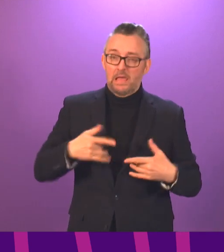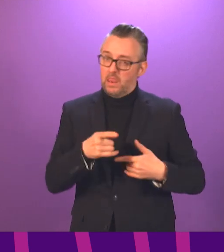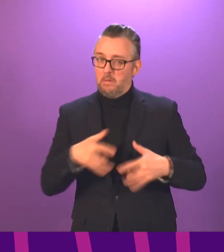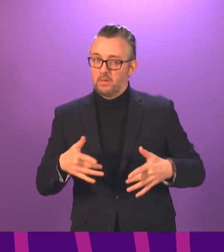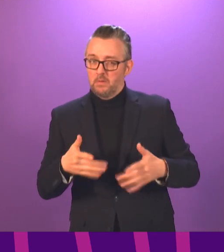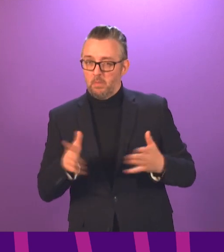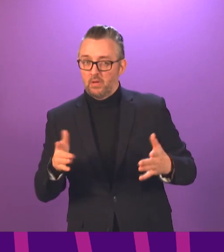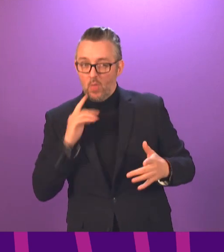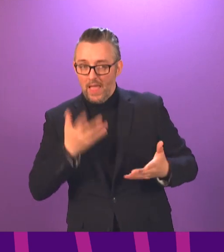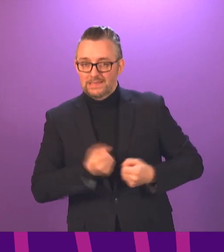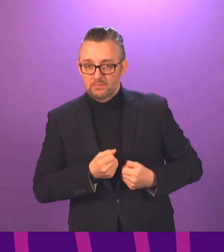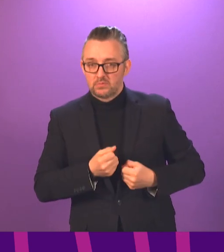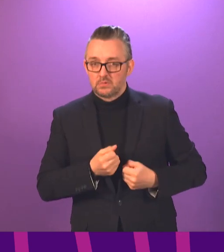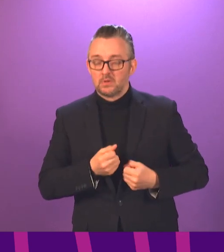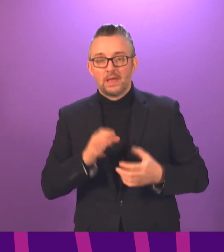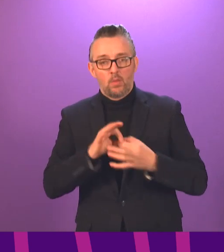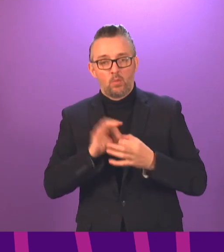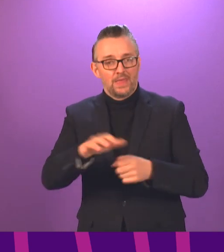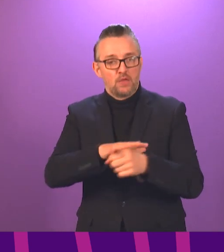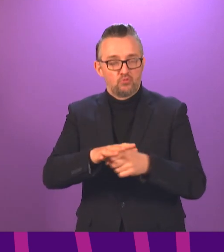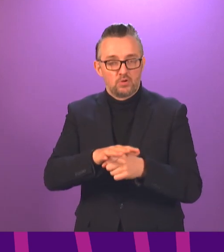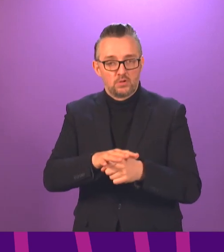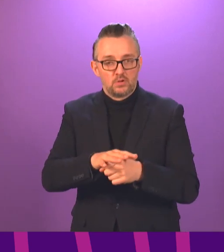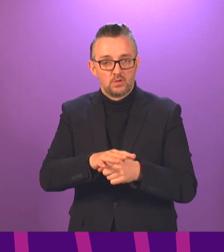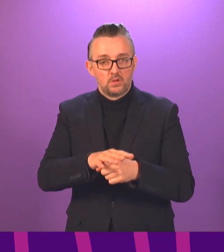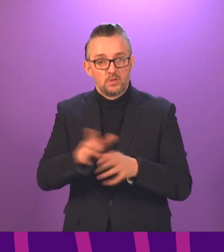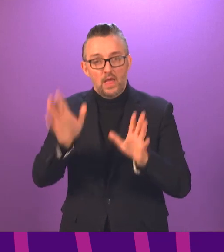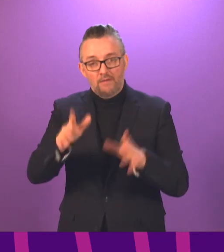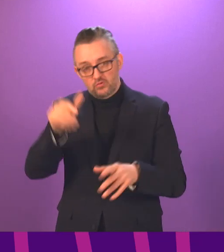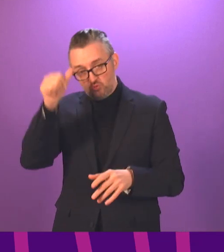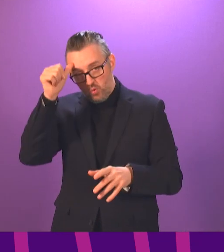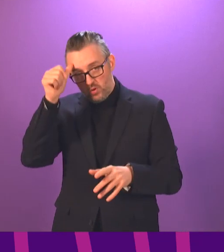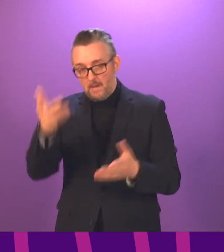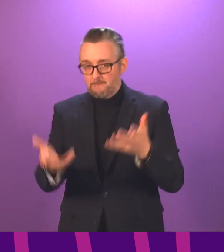of locality. They also need to be conscious of striking the right balance between ensuring that